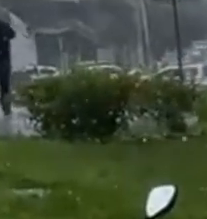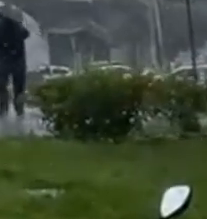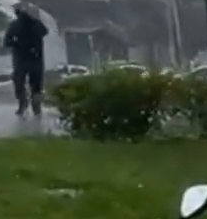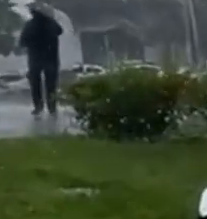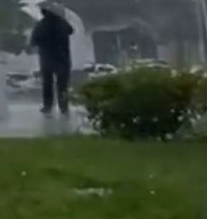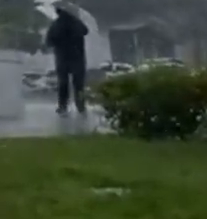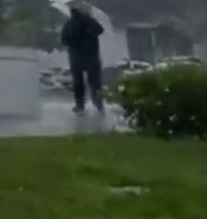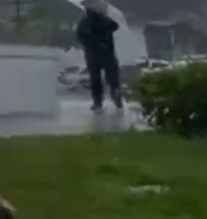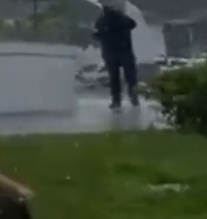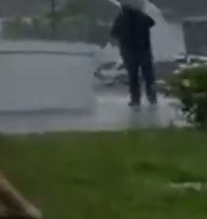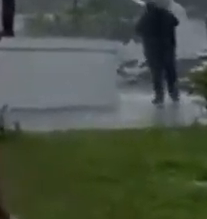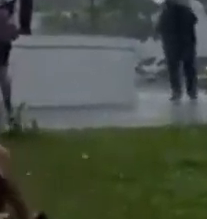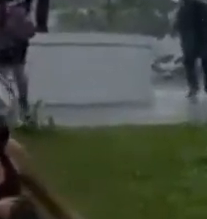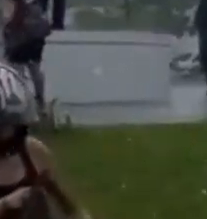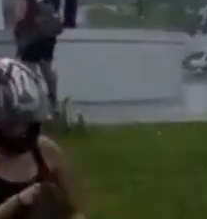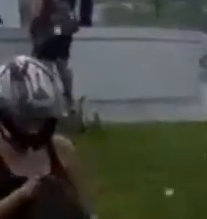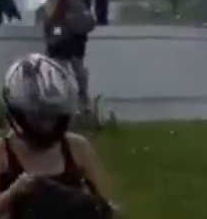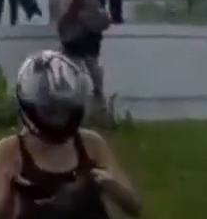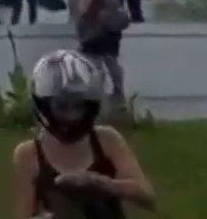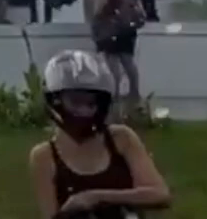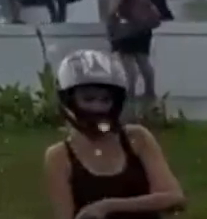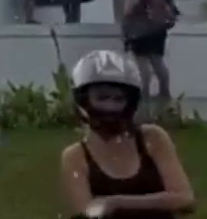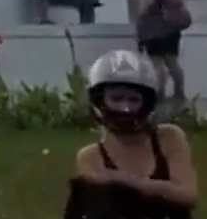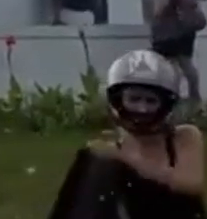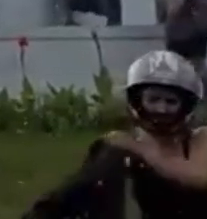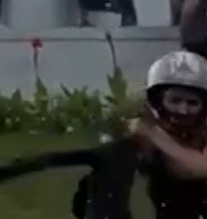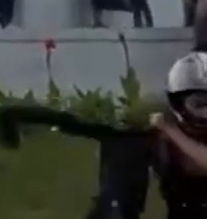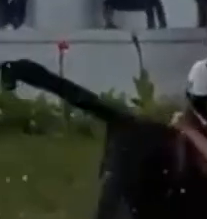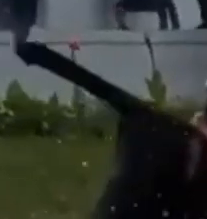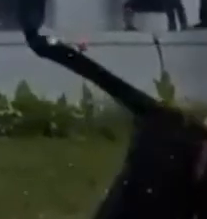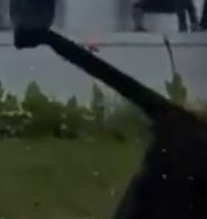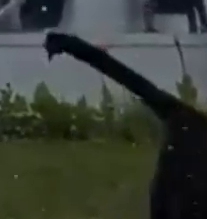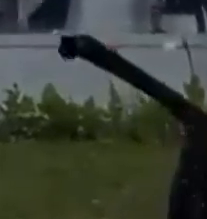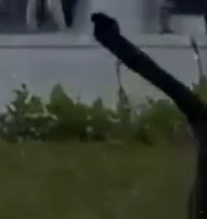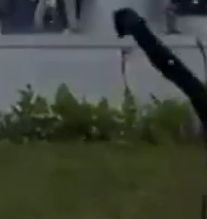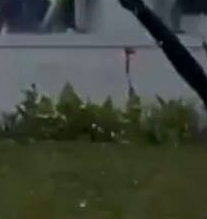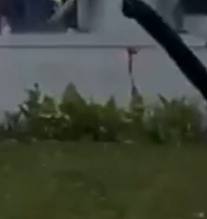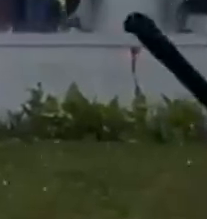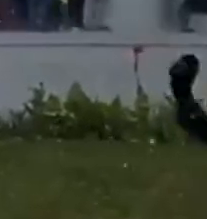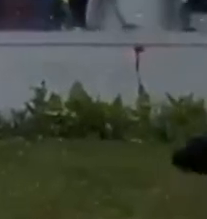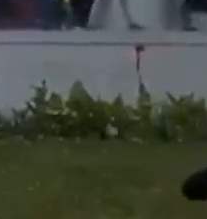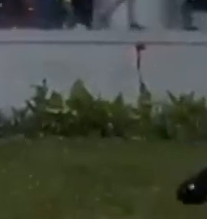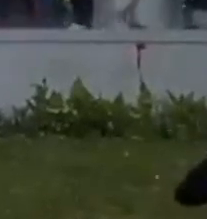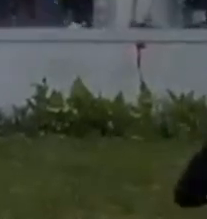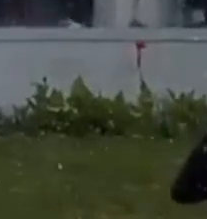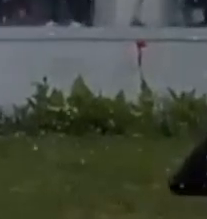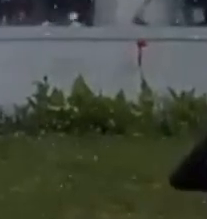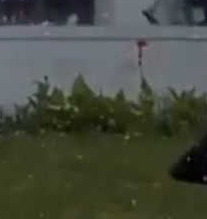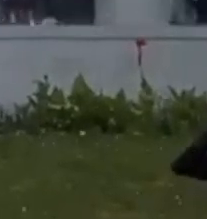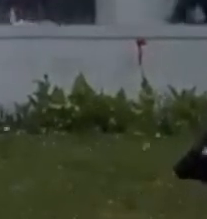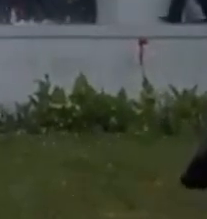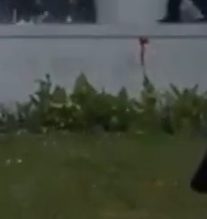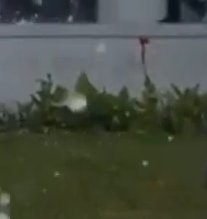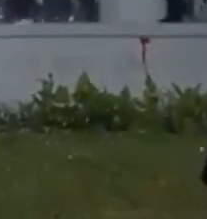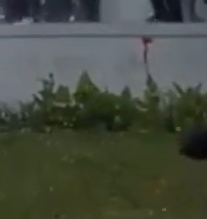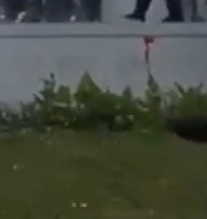and in El Salvador we have been in government for two years and we have not utilizado una lata de gas lacrimógeno que la gente se